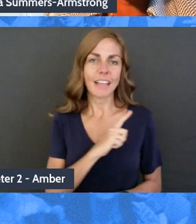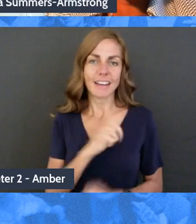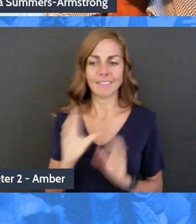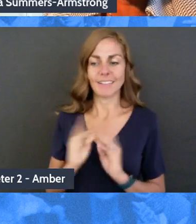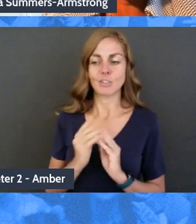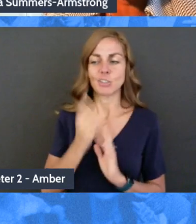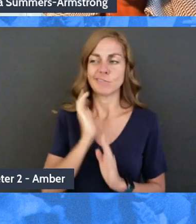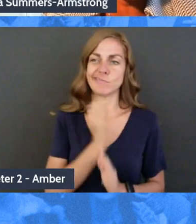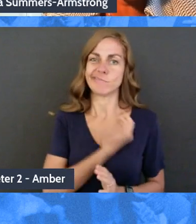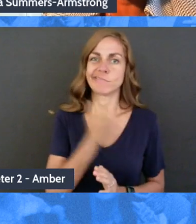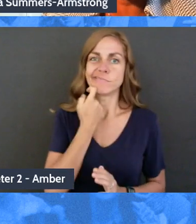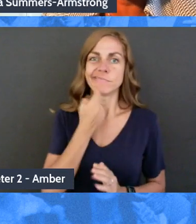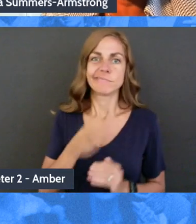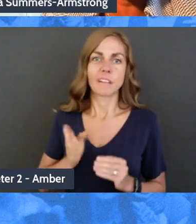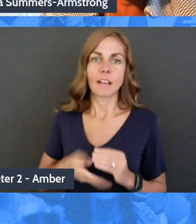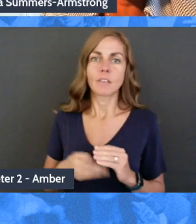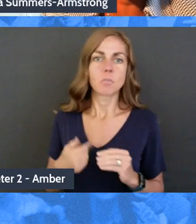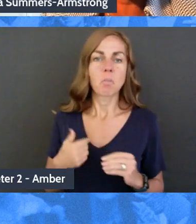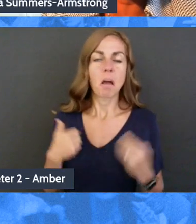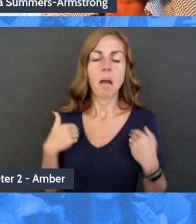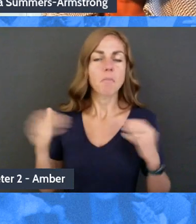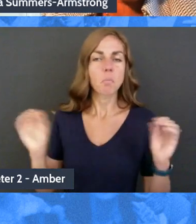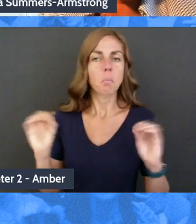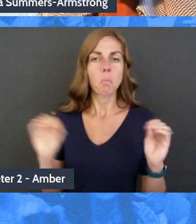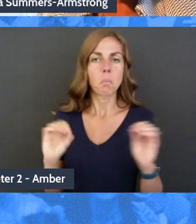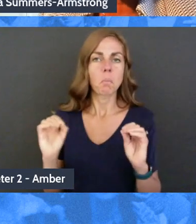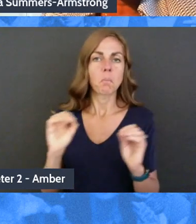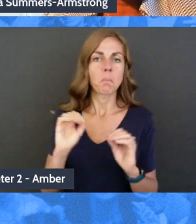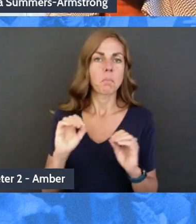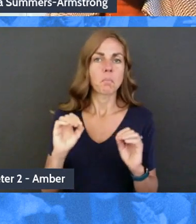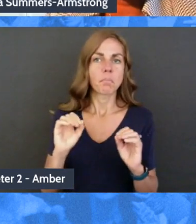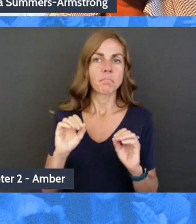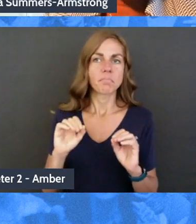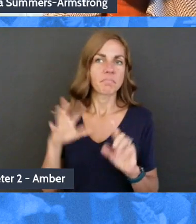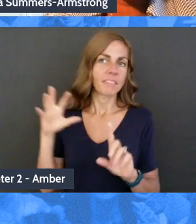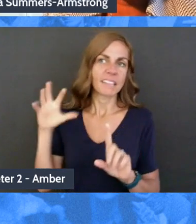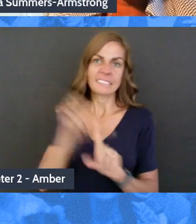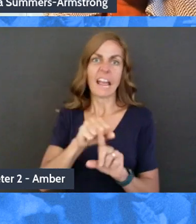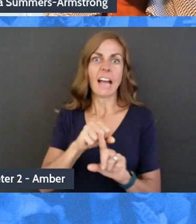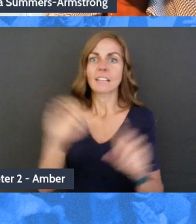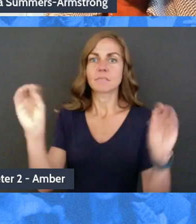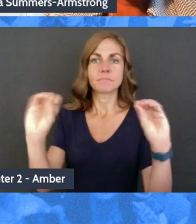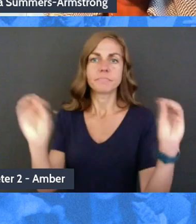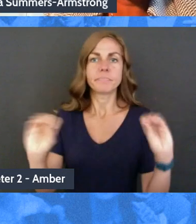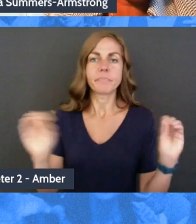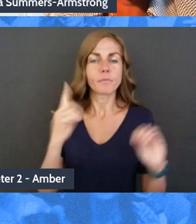And so we didn't have any legislative attacks on women's reproductive rights.